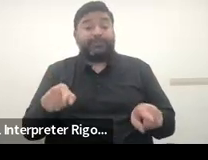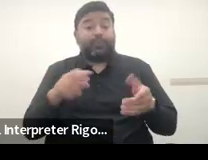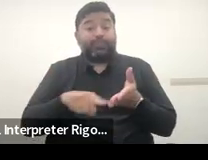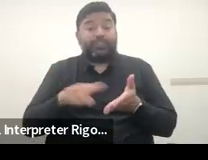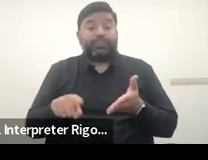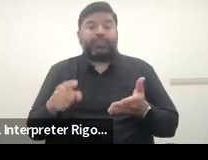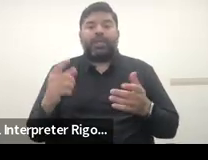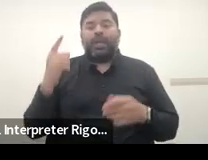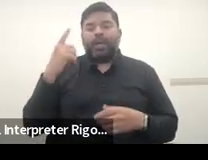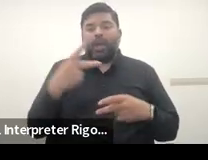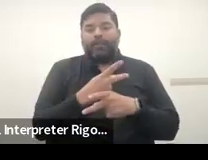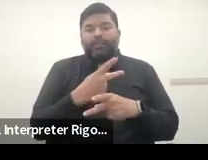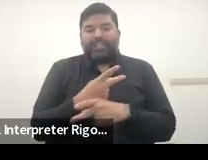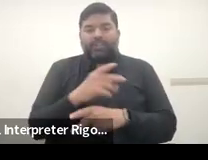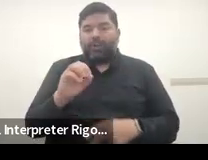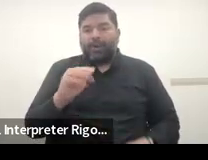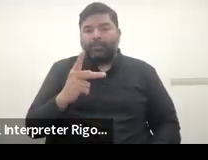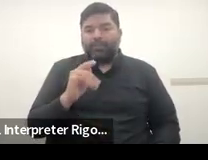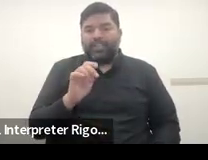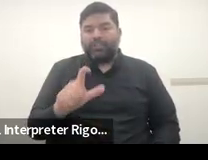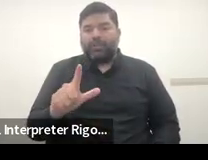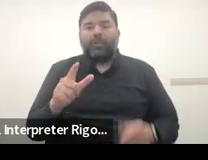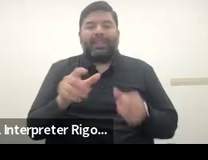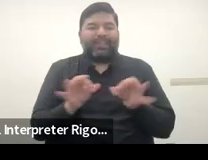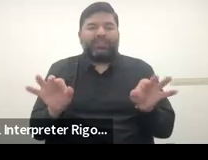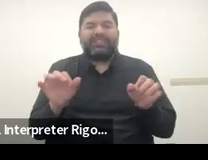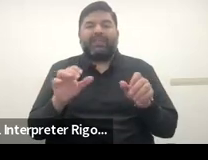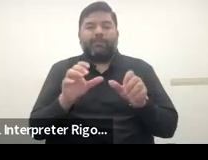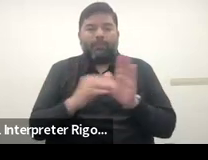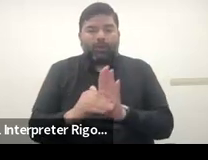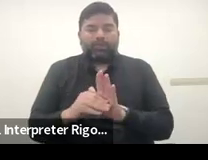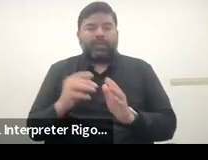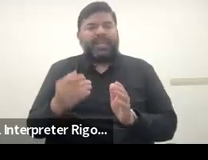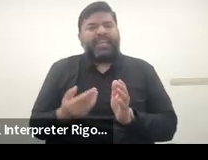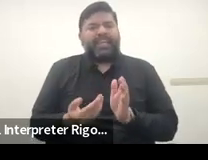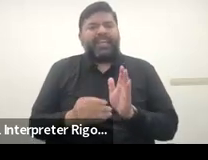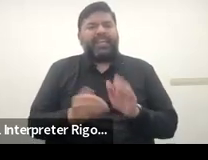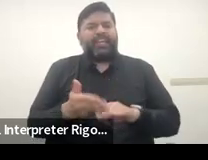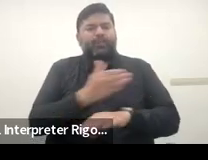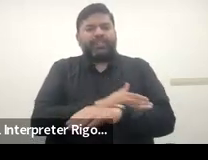and psychological models of ASL to increase access to language technologies and advance theoretical